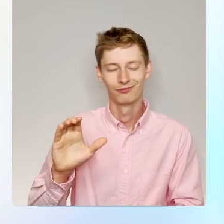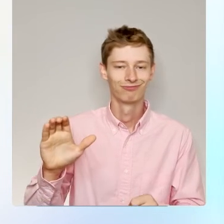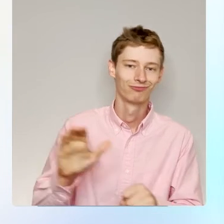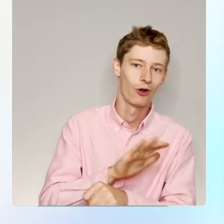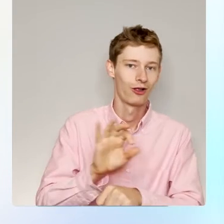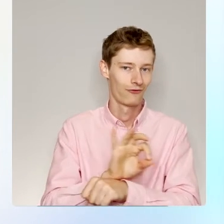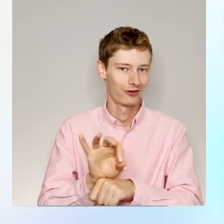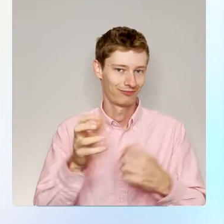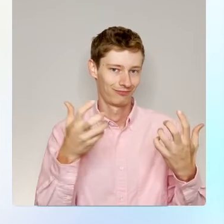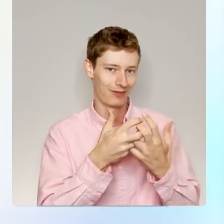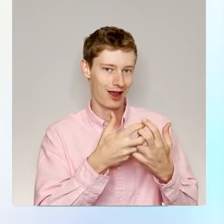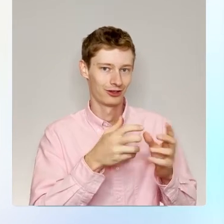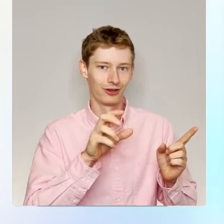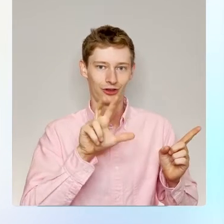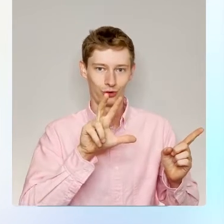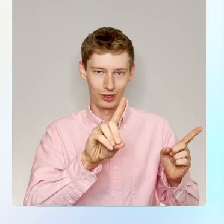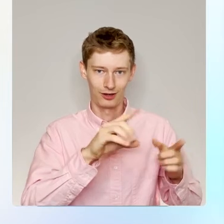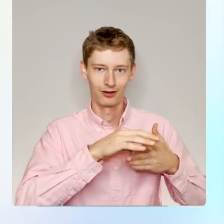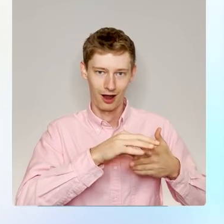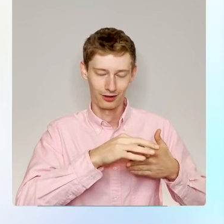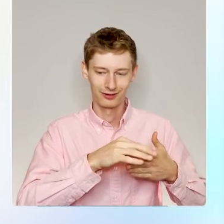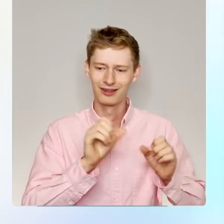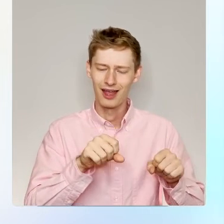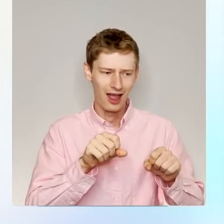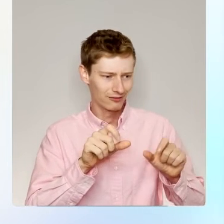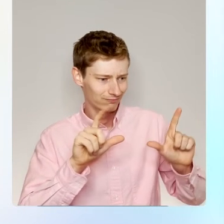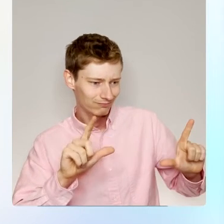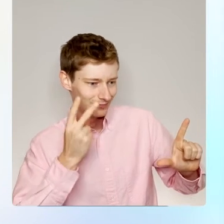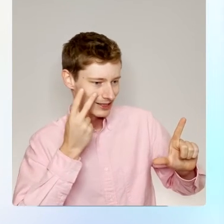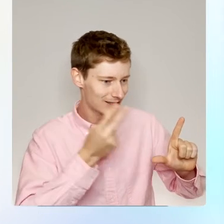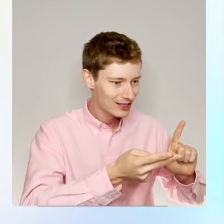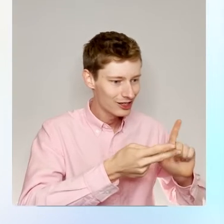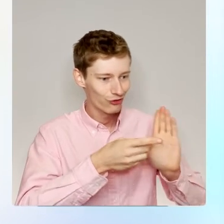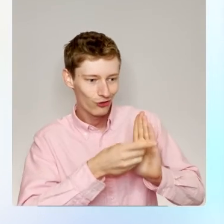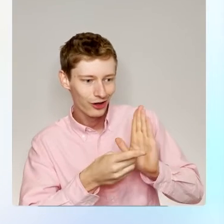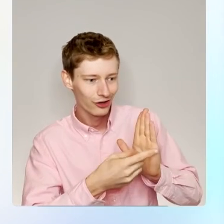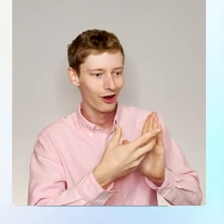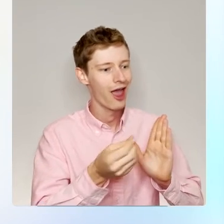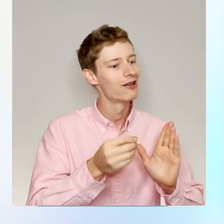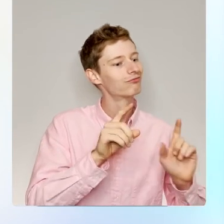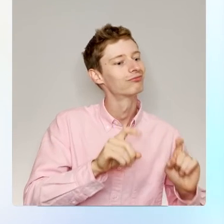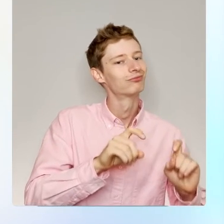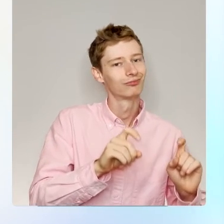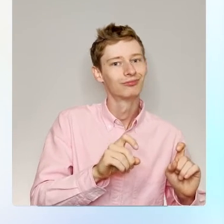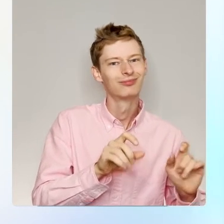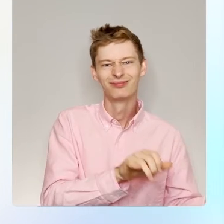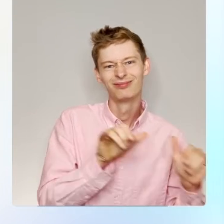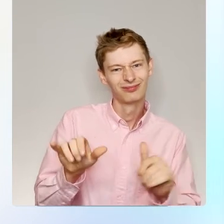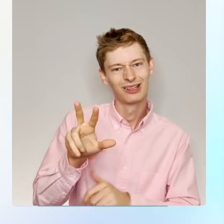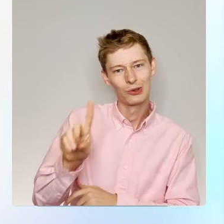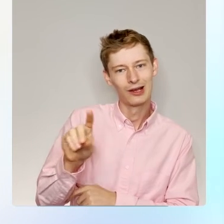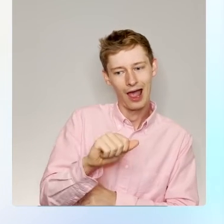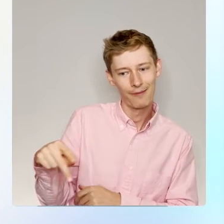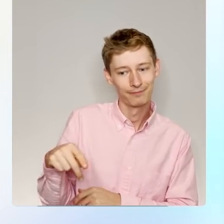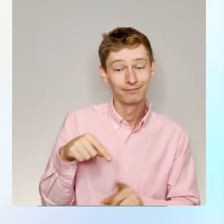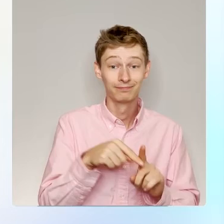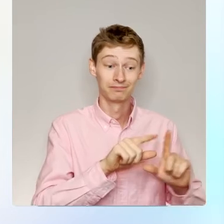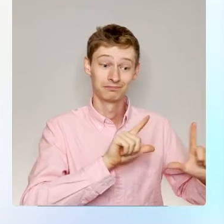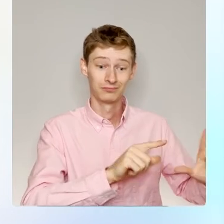what the GPU is doing step by step, and lets us see exactly how our scene gets rendered. We can get hardware performance metrics from a replay